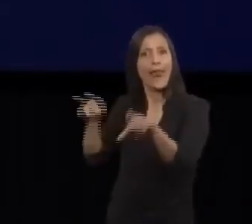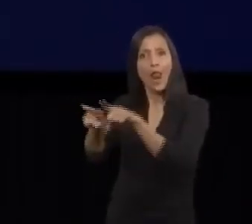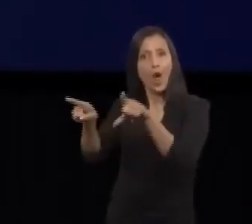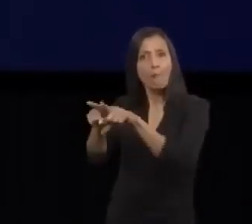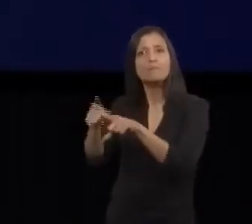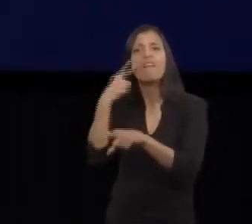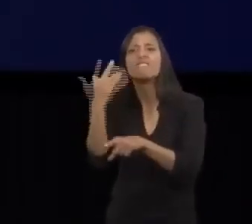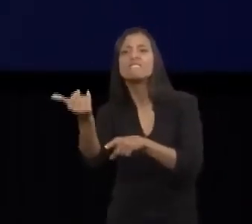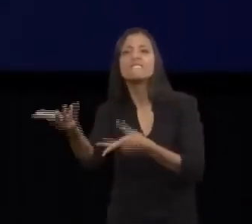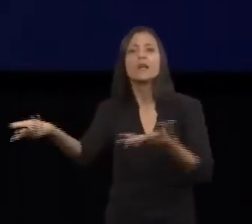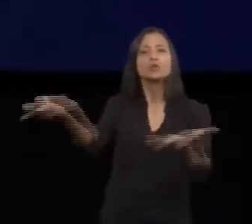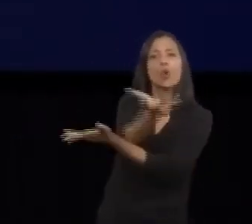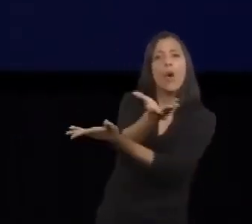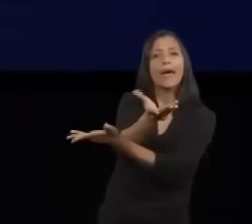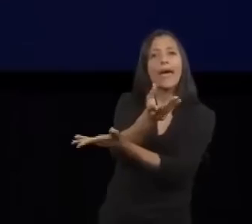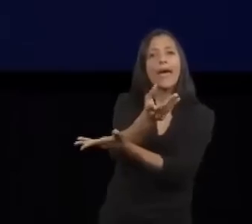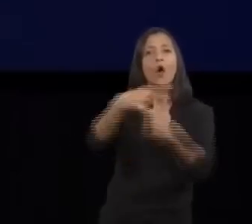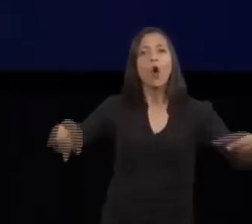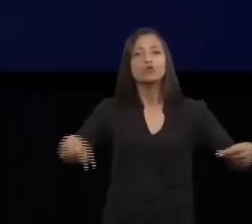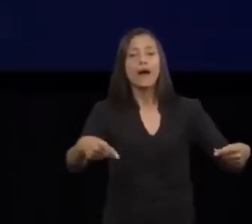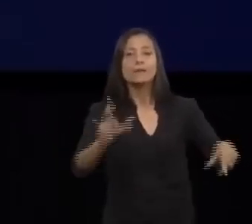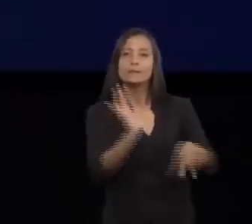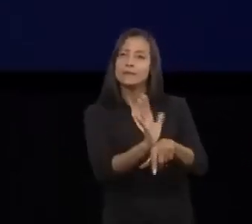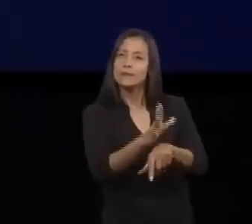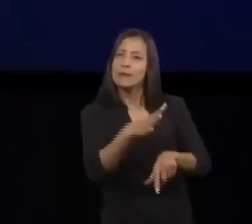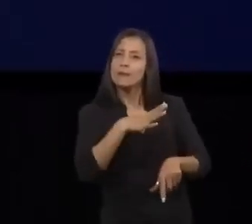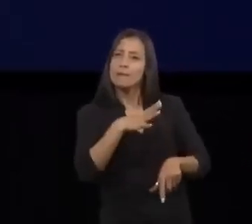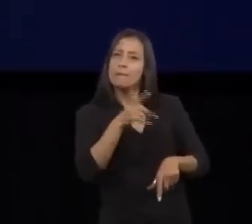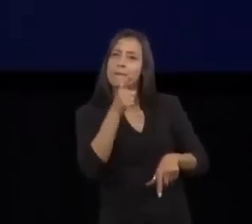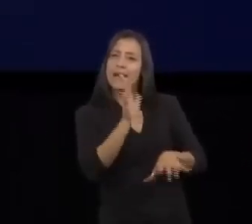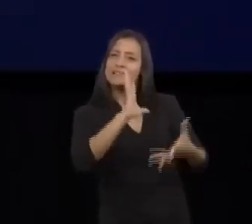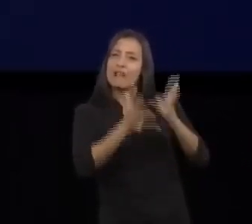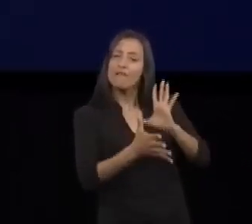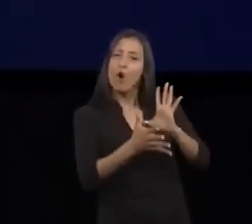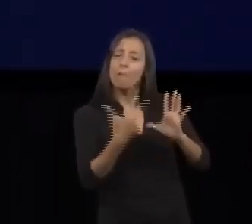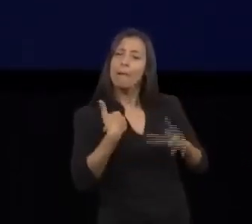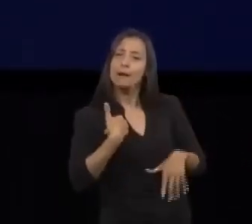There is a problem of indivisibility, that is, perhaps the amount of kilos of bread